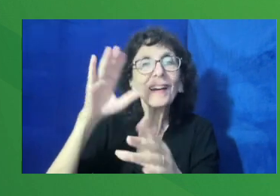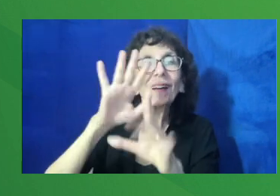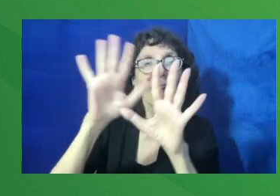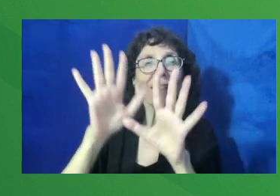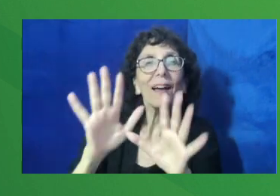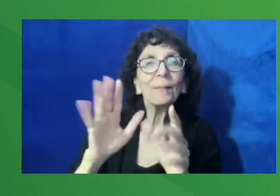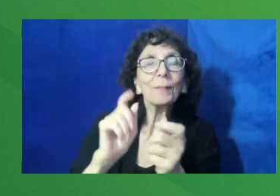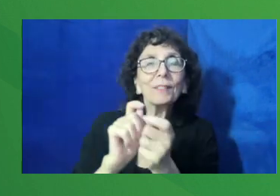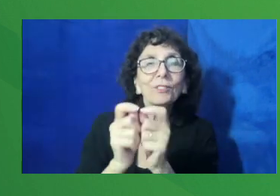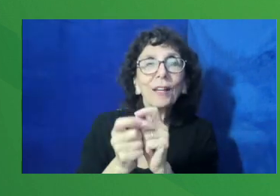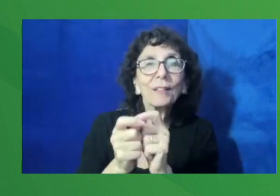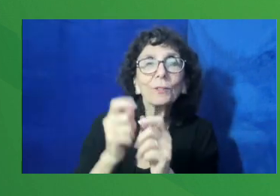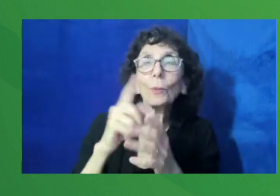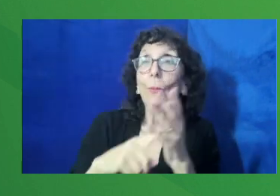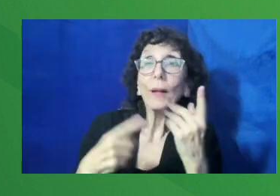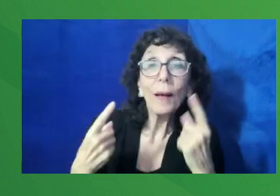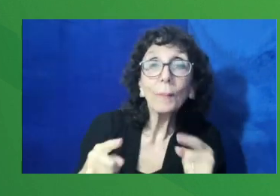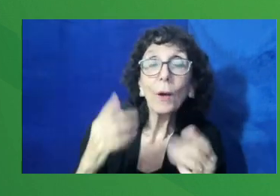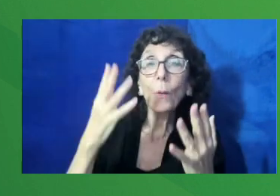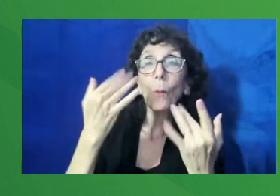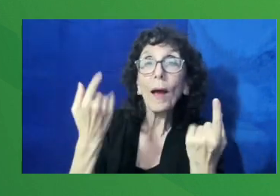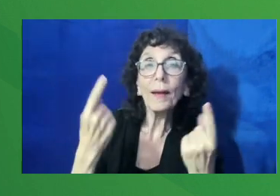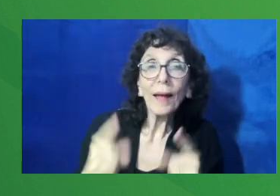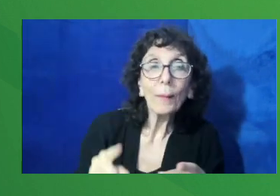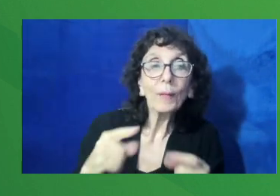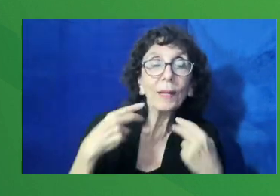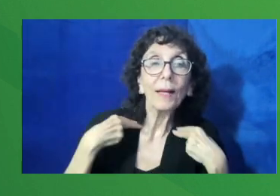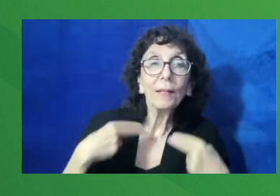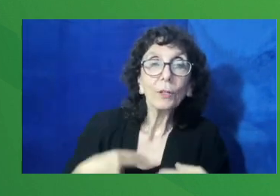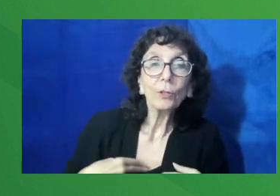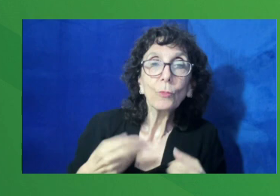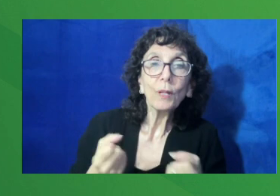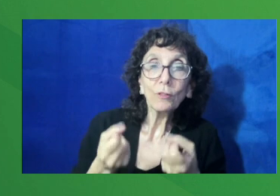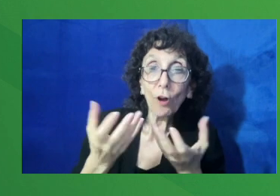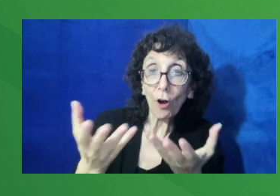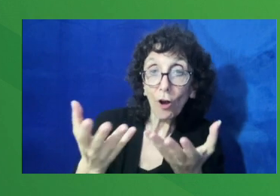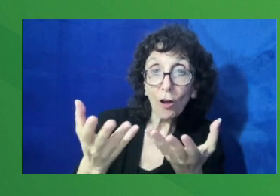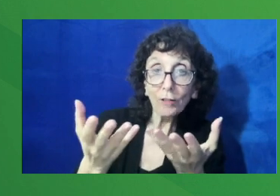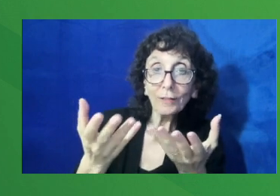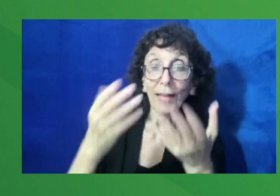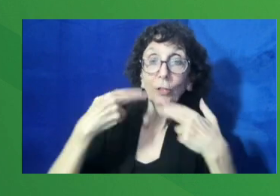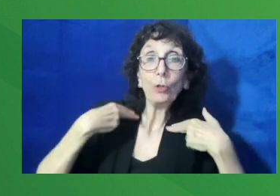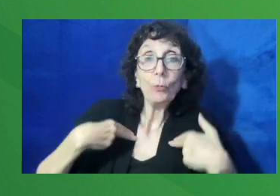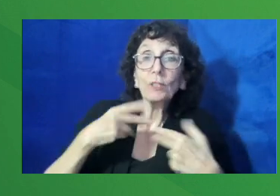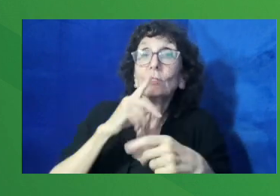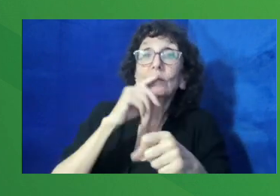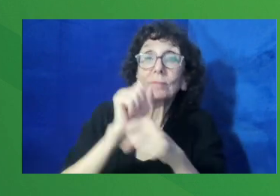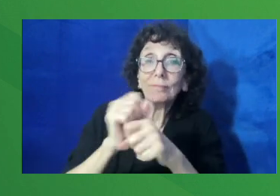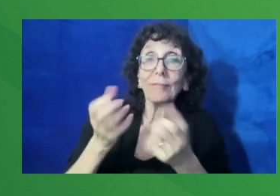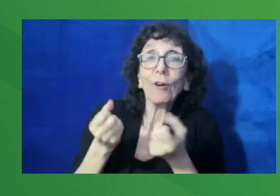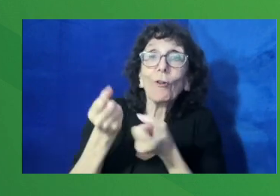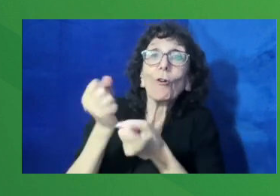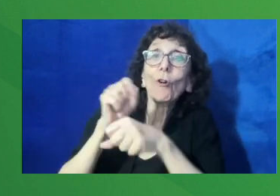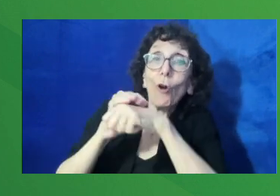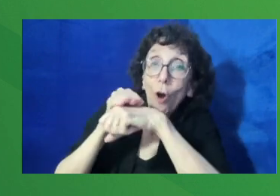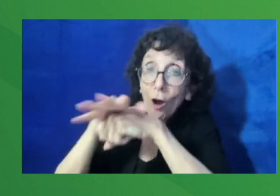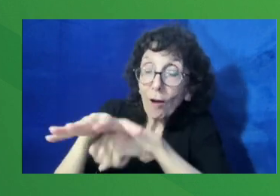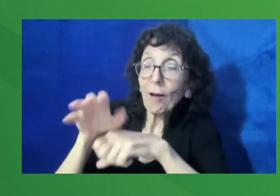it's happening and the human causes of climate change. And so the real question then becomes,